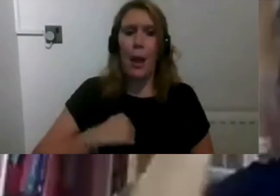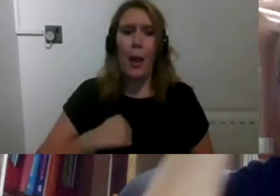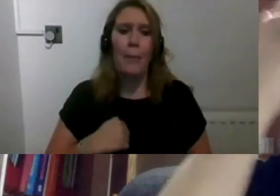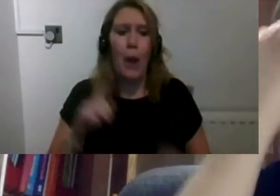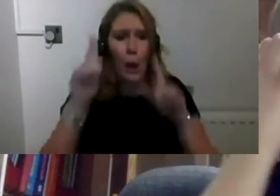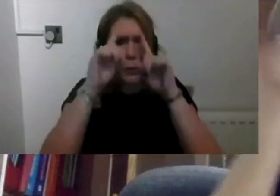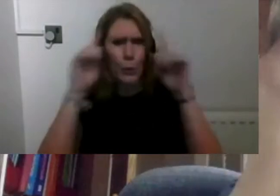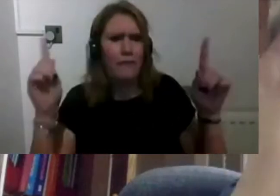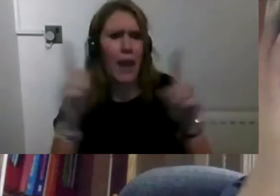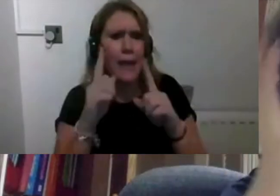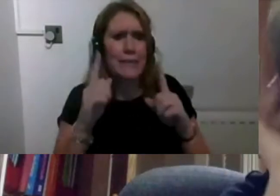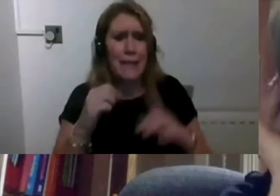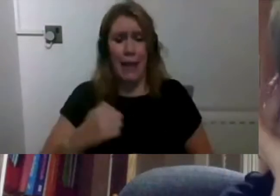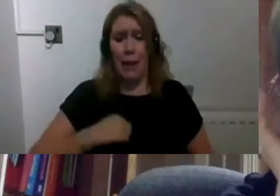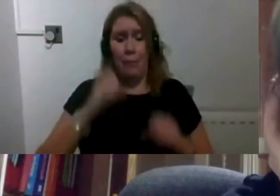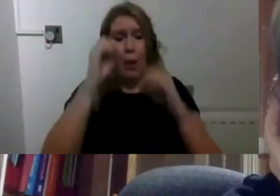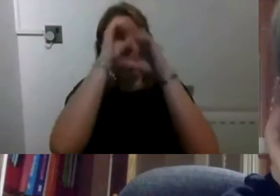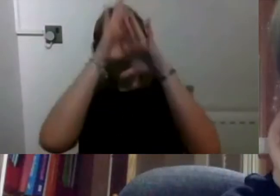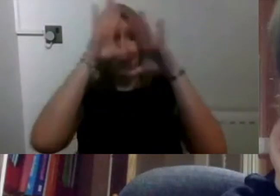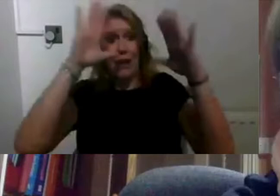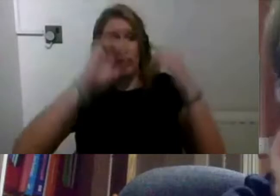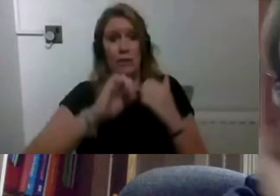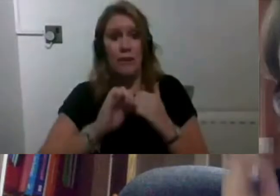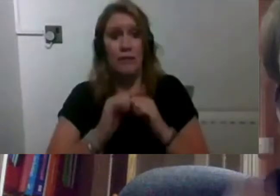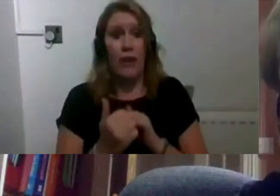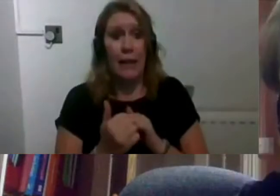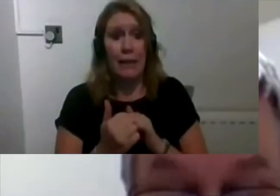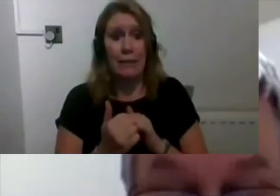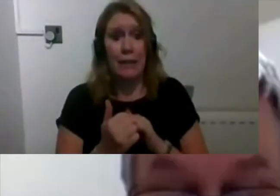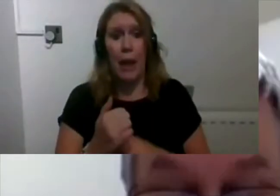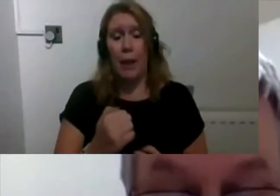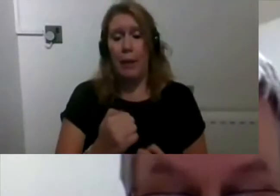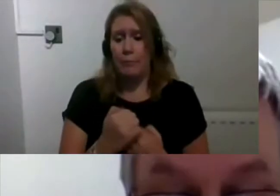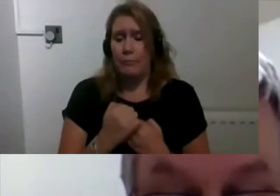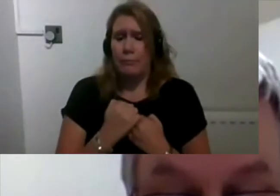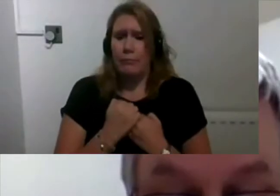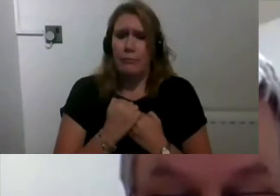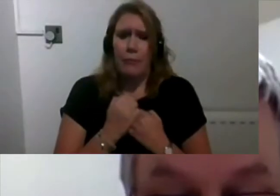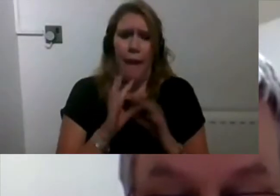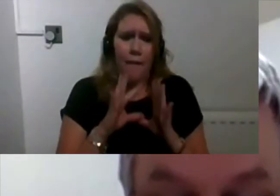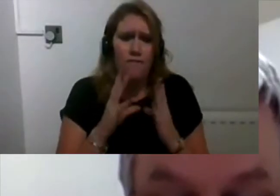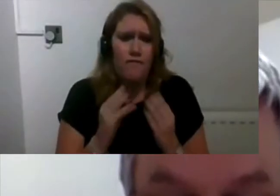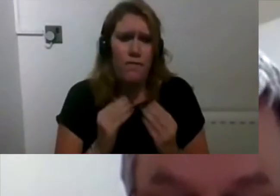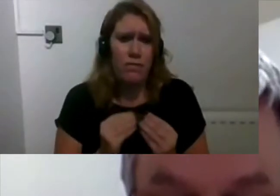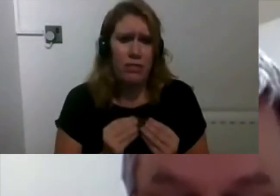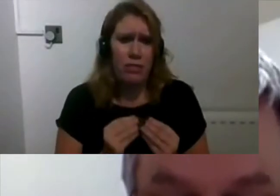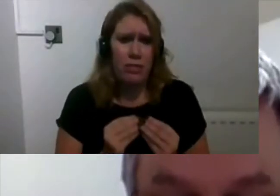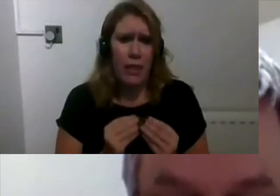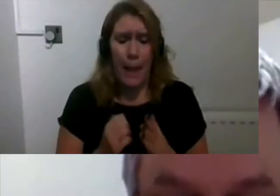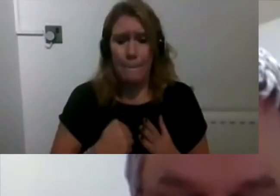my cup of tea. My university, my imaginary friend.